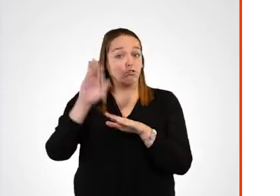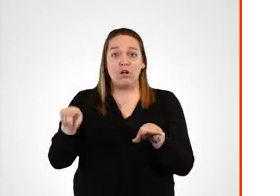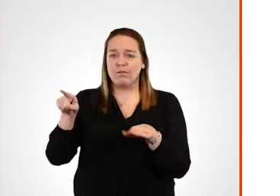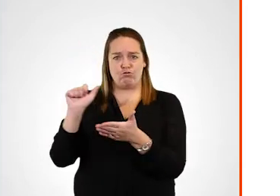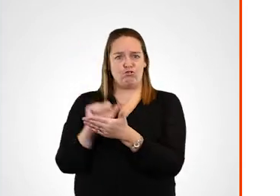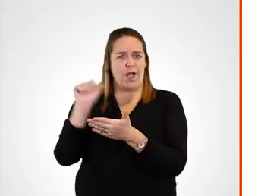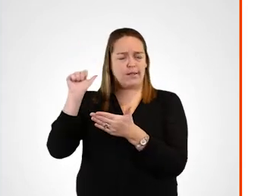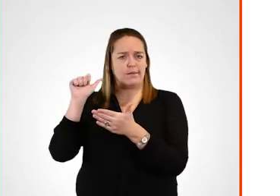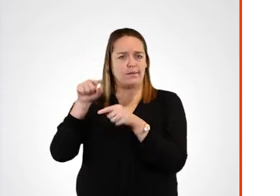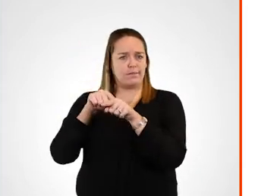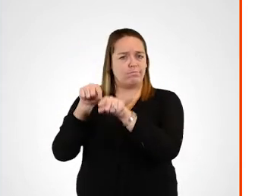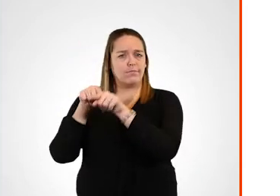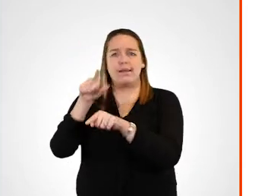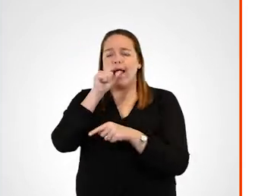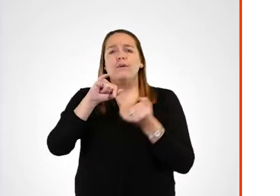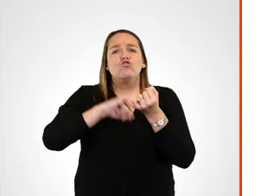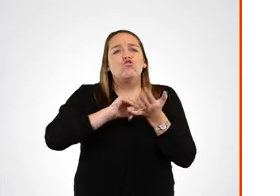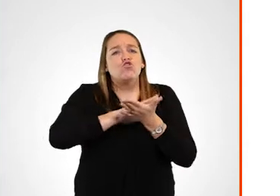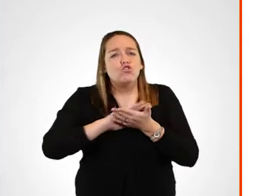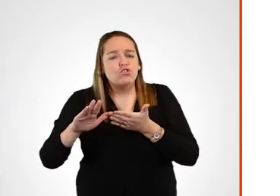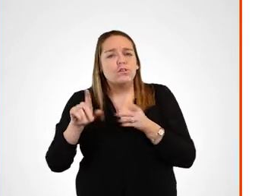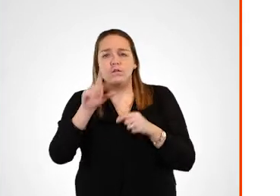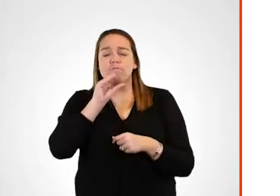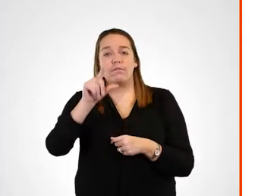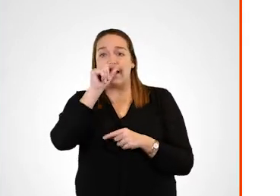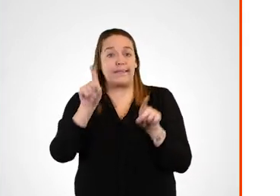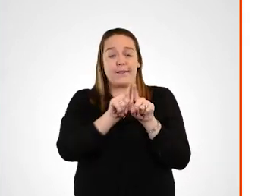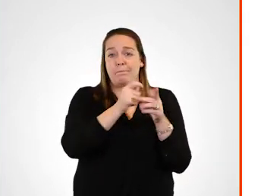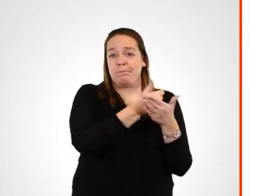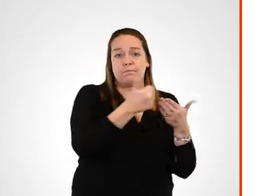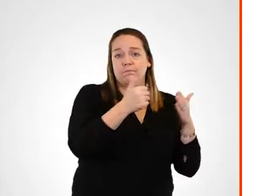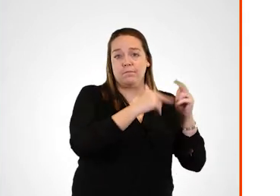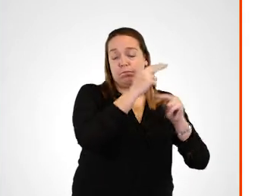they can produce "sh" as well as typically developing kids.